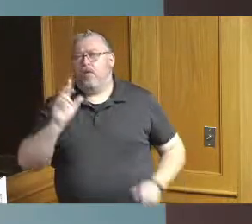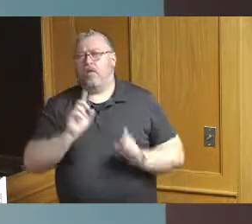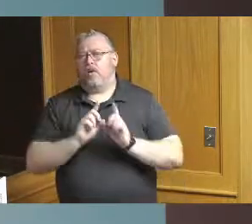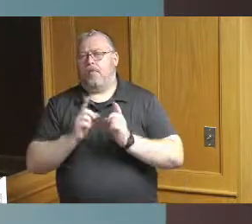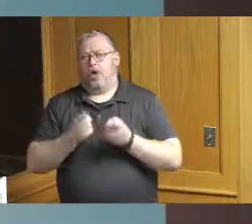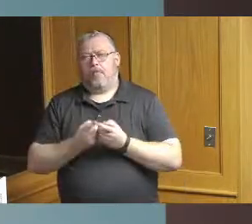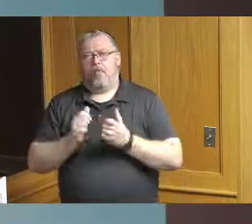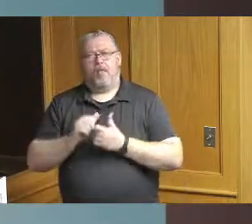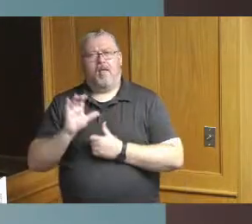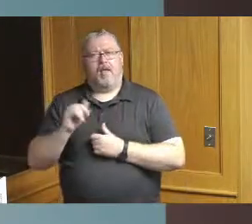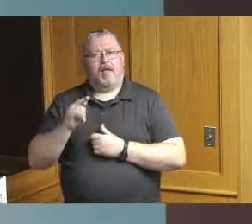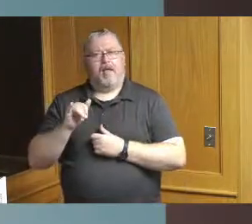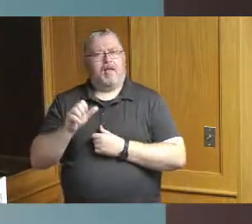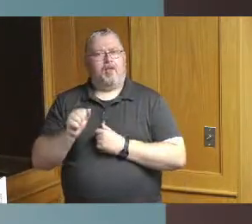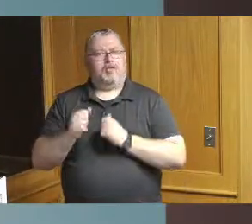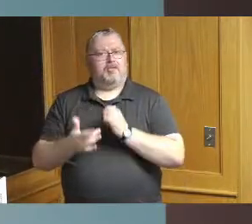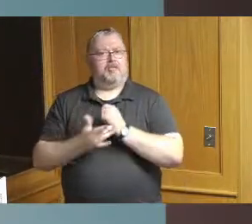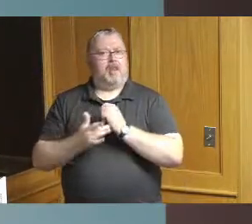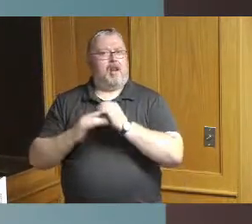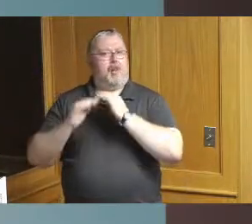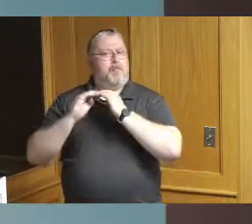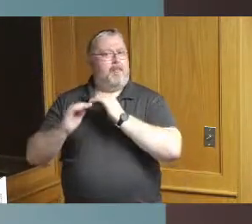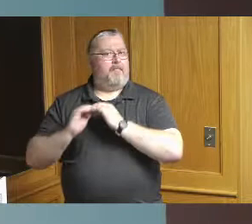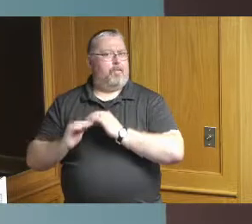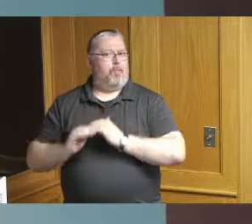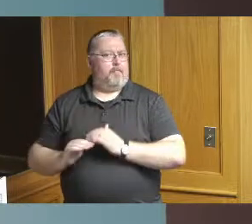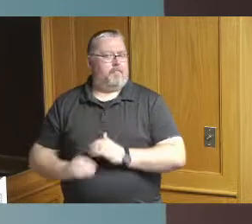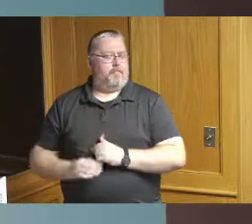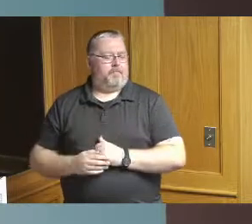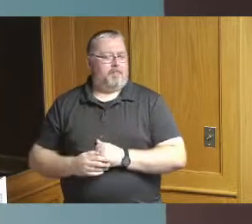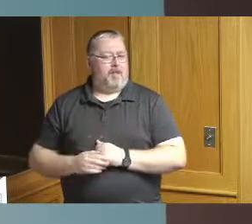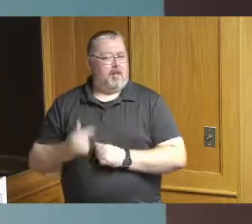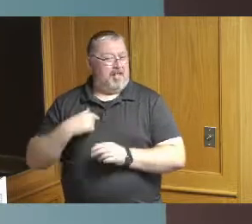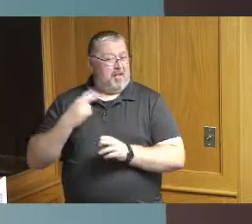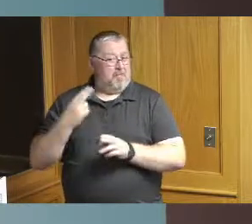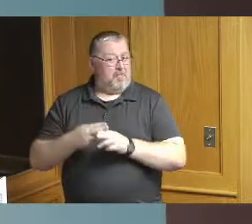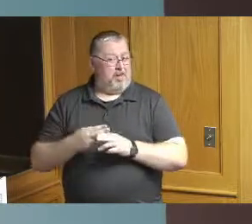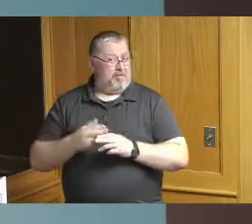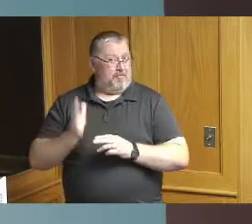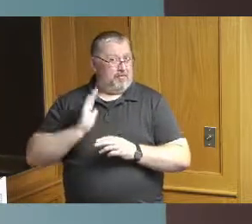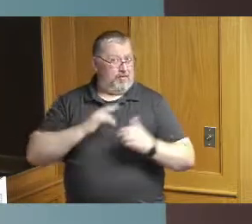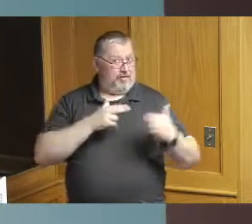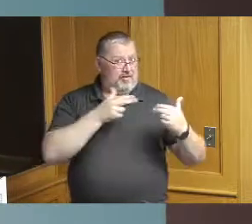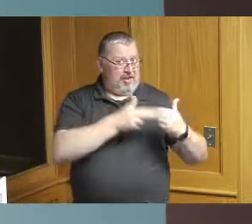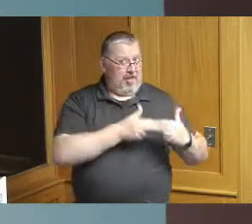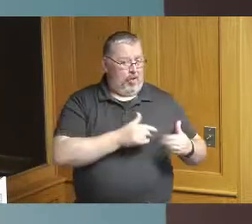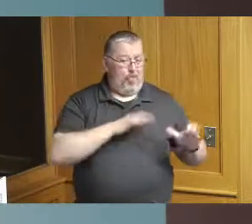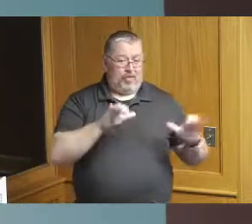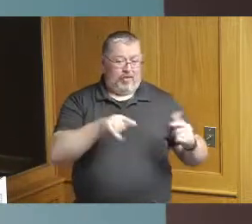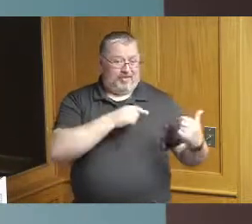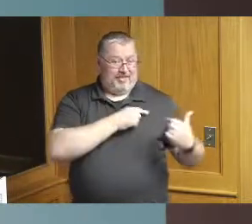cages technology platform so as i mentioned in the previous slides we have been doing this since 80s